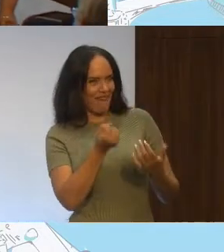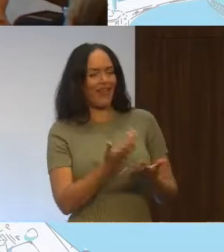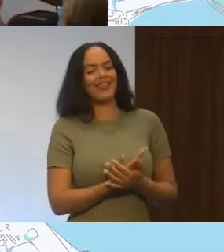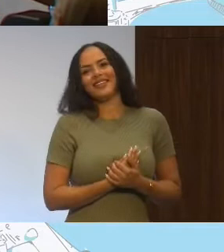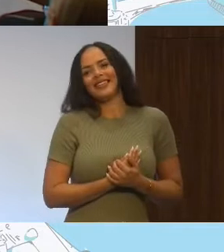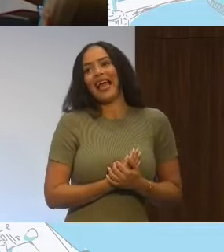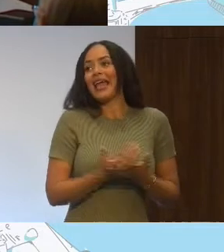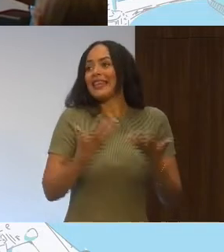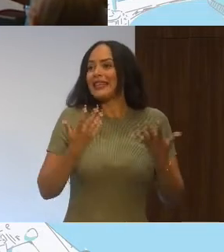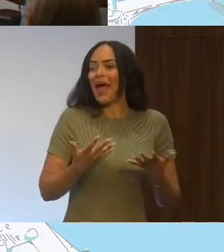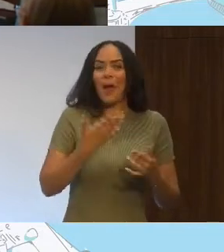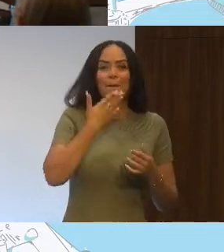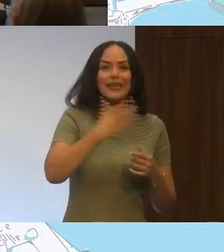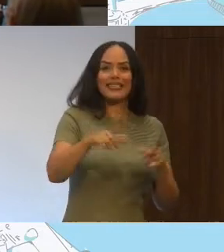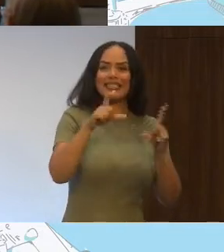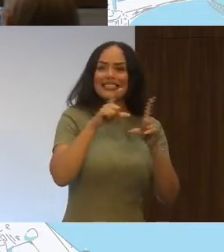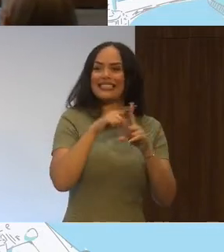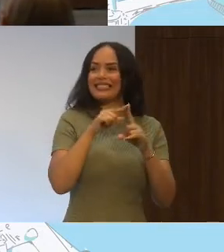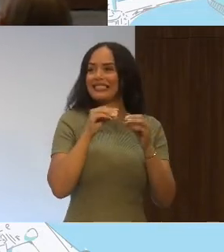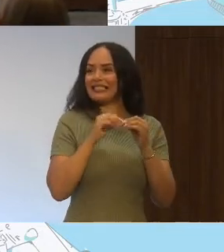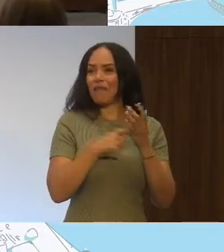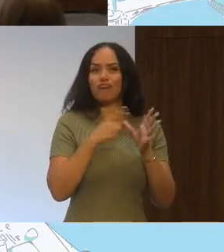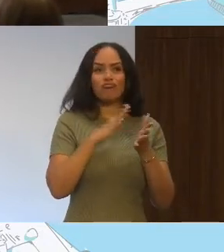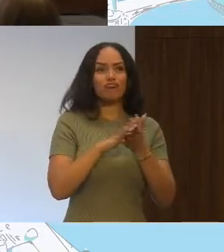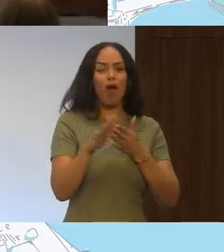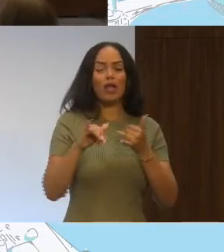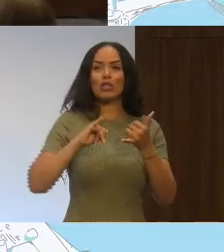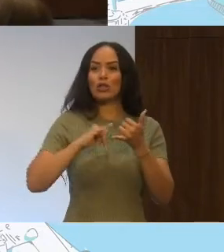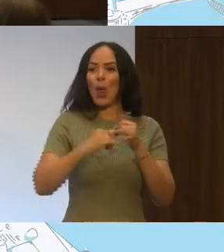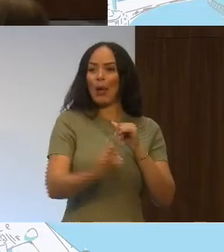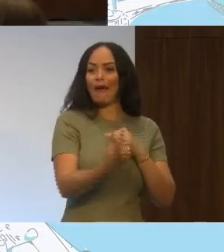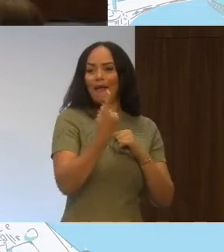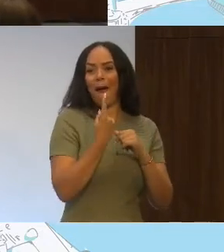if Deborah Sloan could come and speak to us. Deborah very kindly, is a member of our community